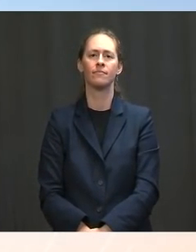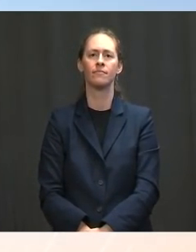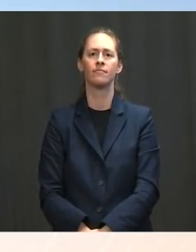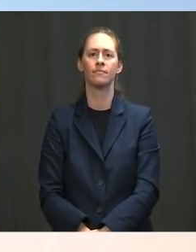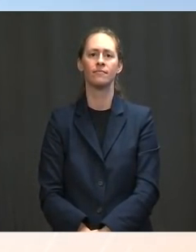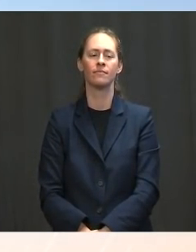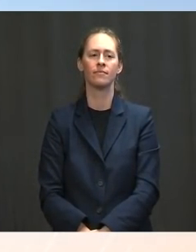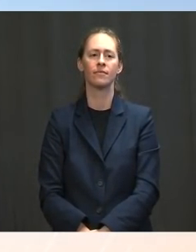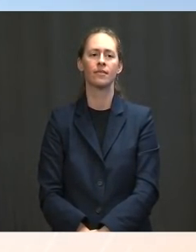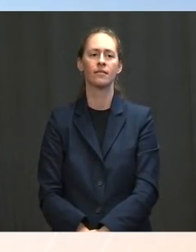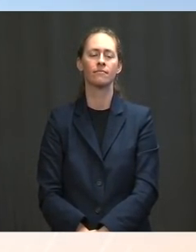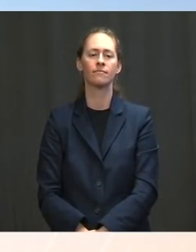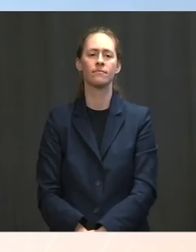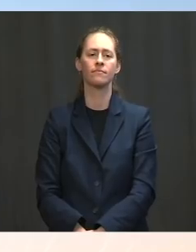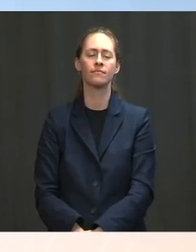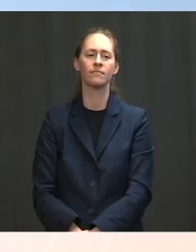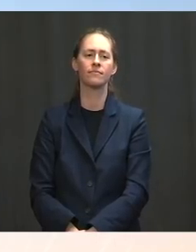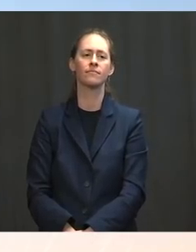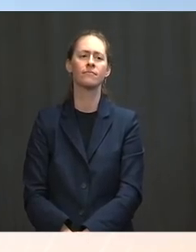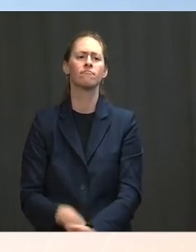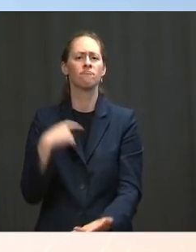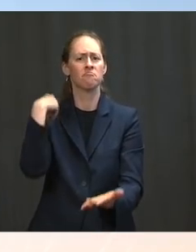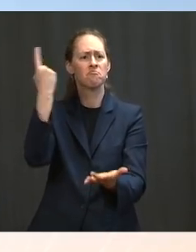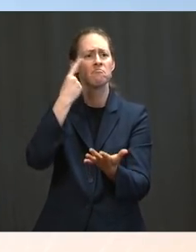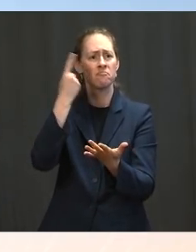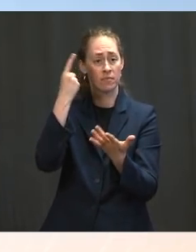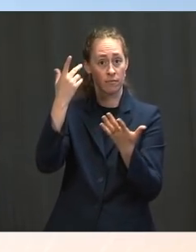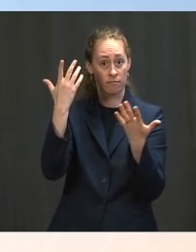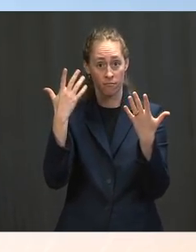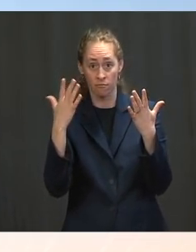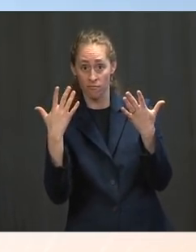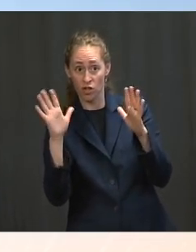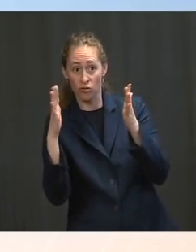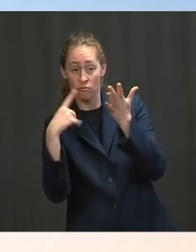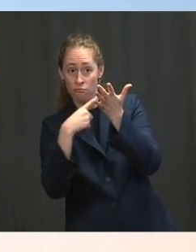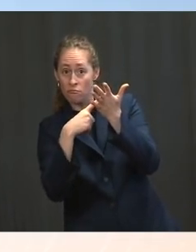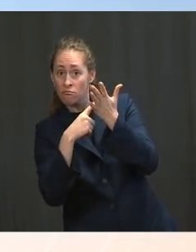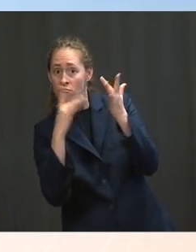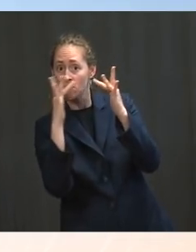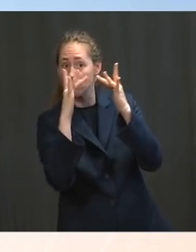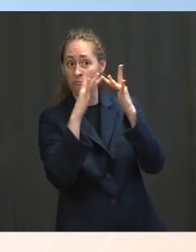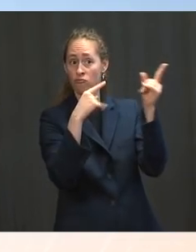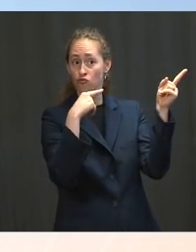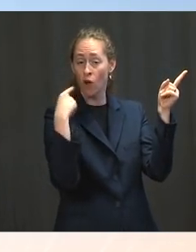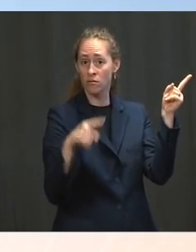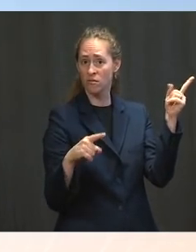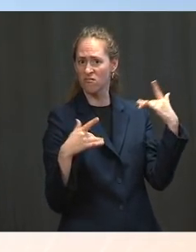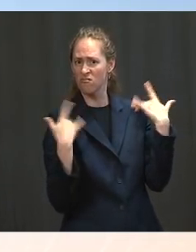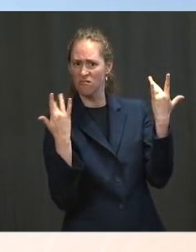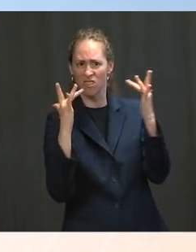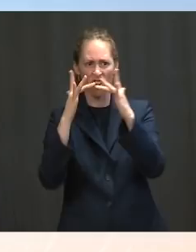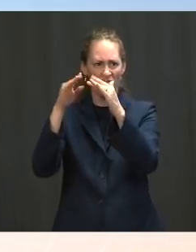The Press: Have you had any communication at all with Russia about this attack? And I'm -- I want to ask a few more questions.